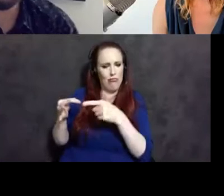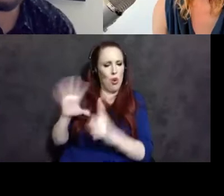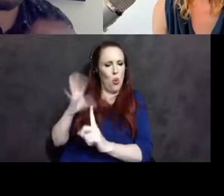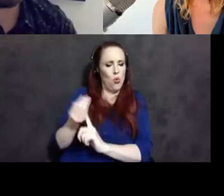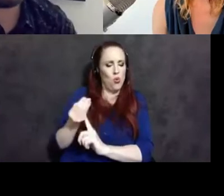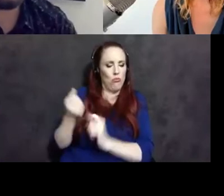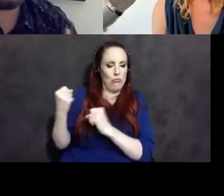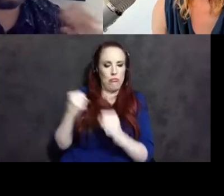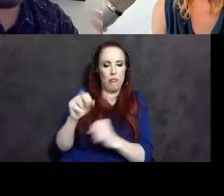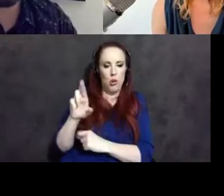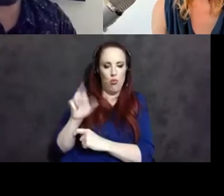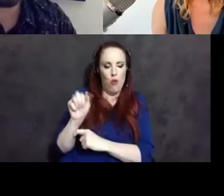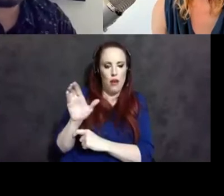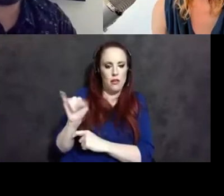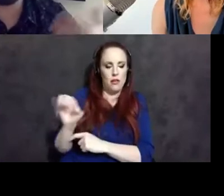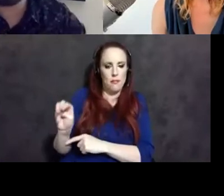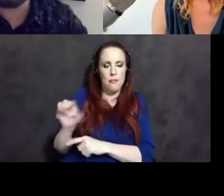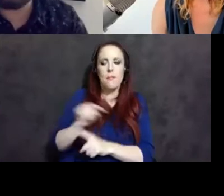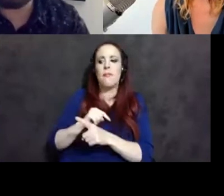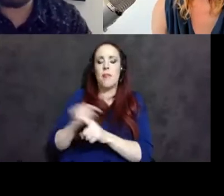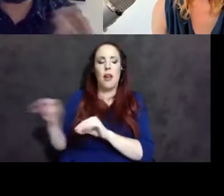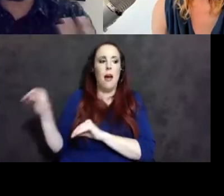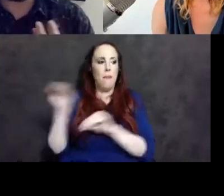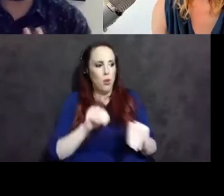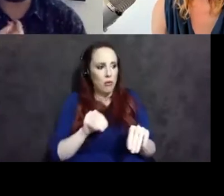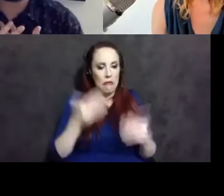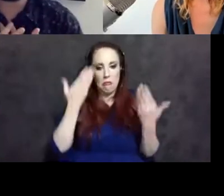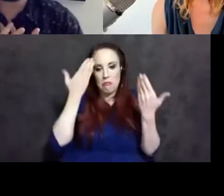So when I moved here, and I thought I didn't know all of the Black history because that